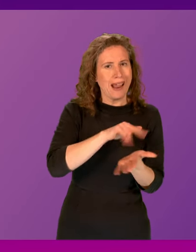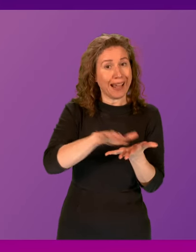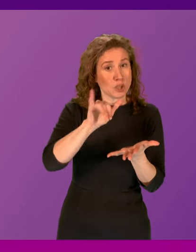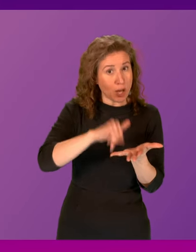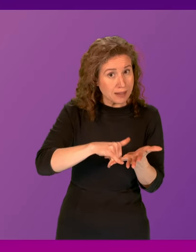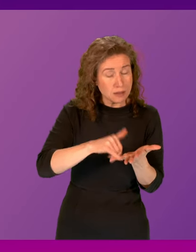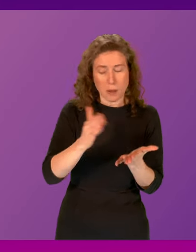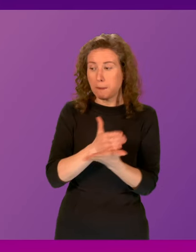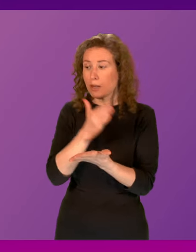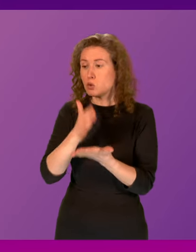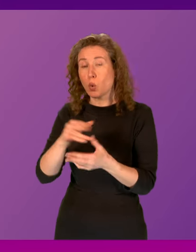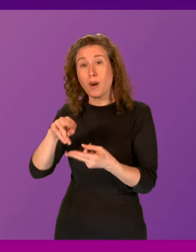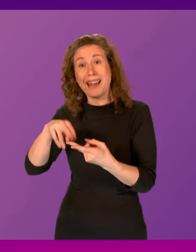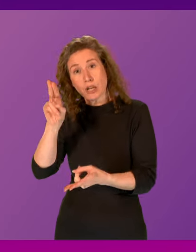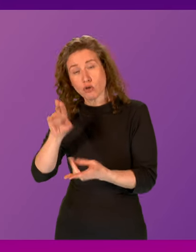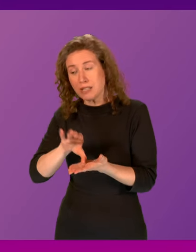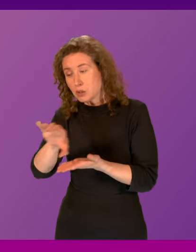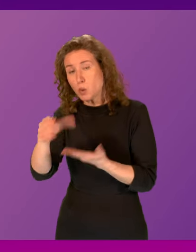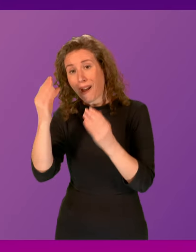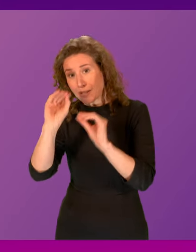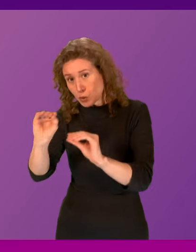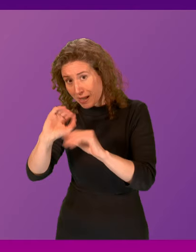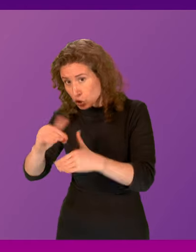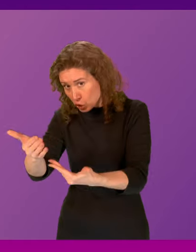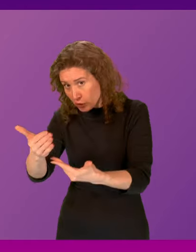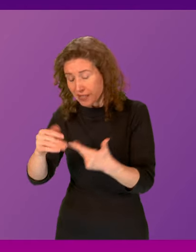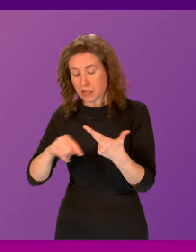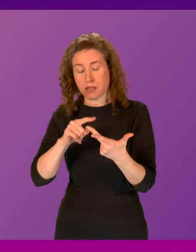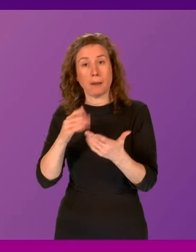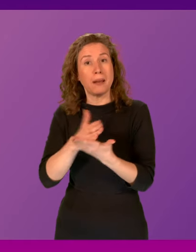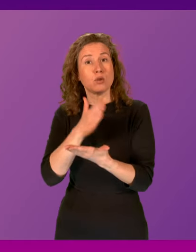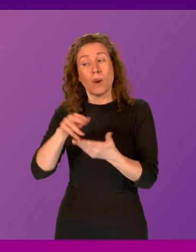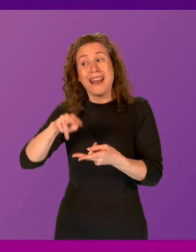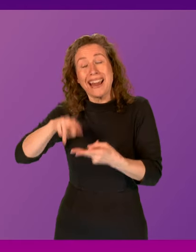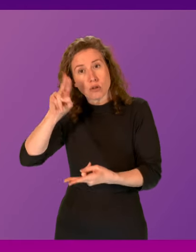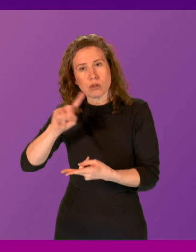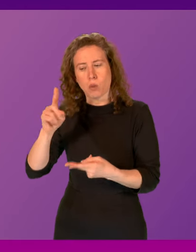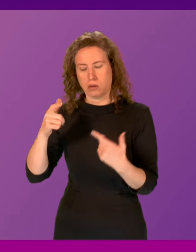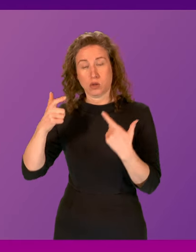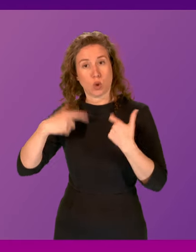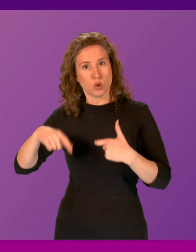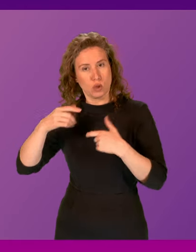sure that there was an increase to education services and an increase to social security.